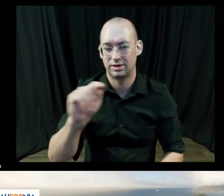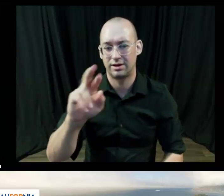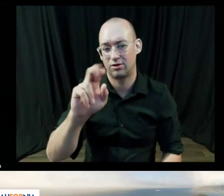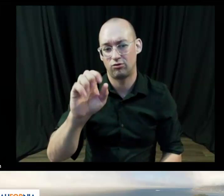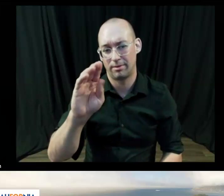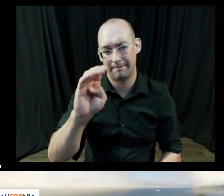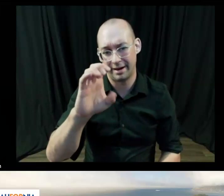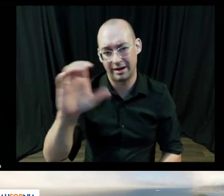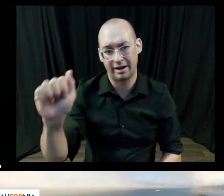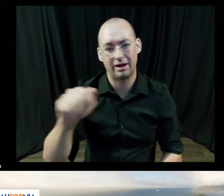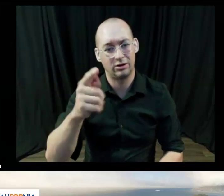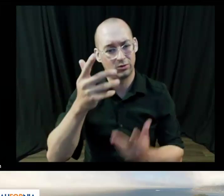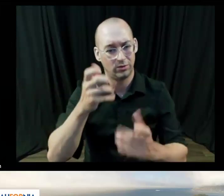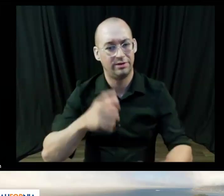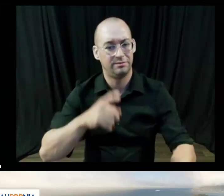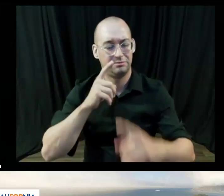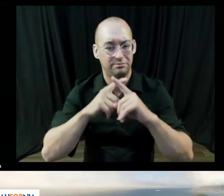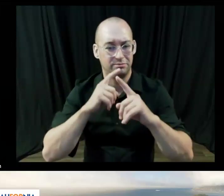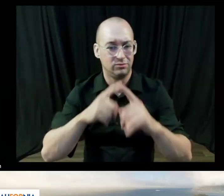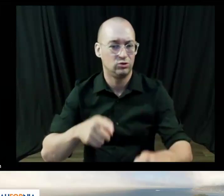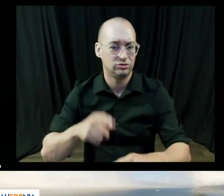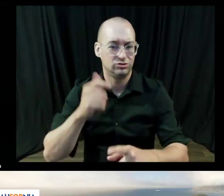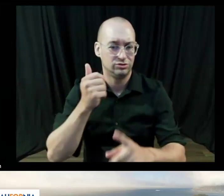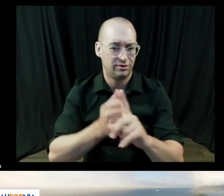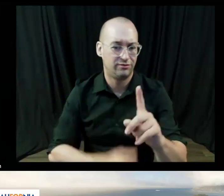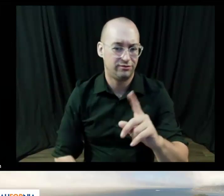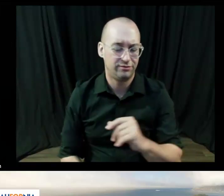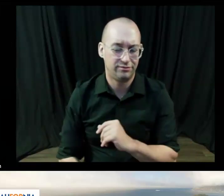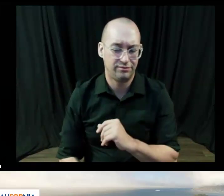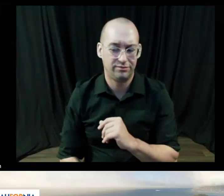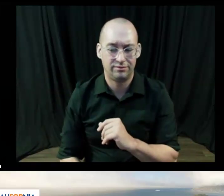to unmute yourself and ask your question, please. Awesome. Thank you. Can you guys hear me?